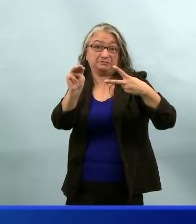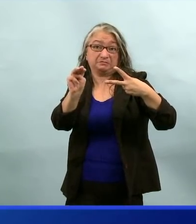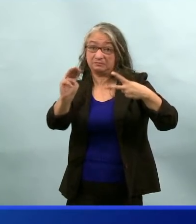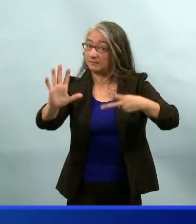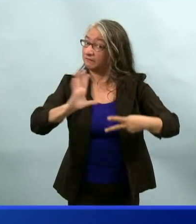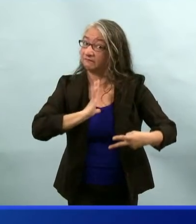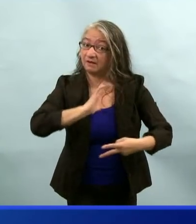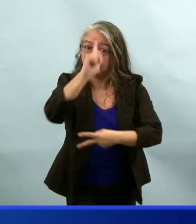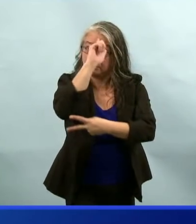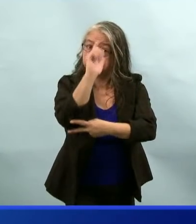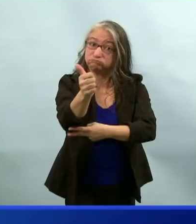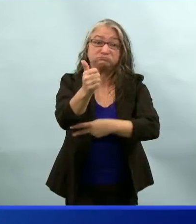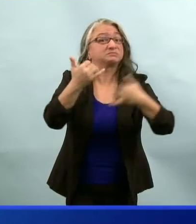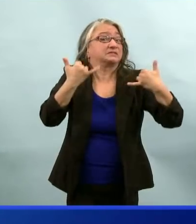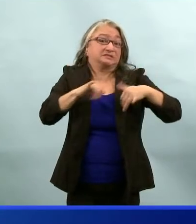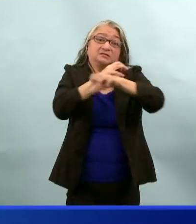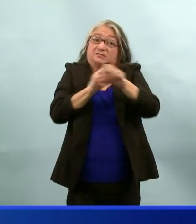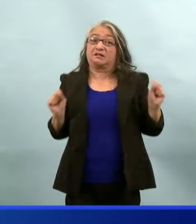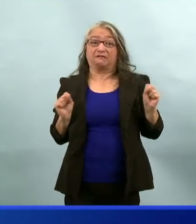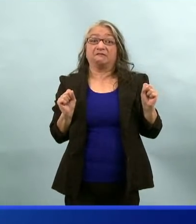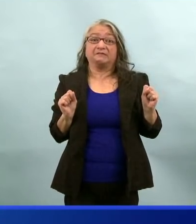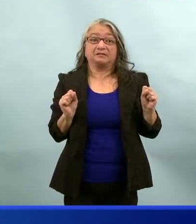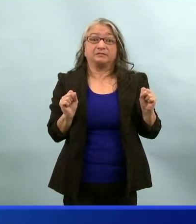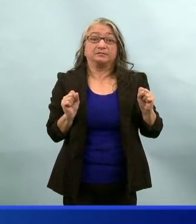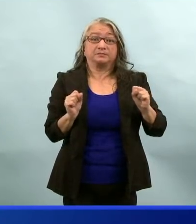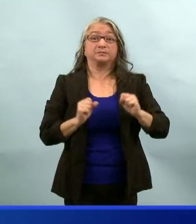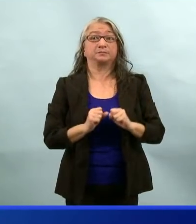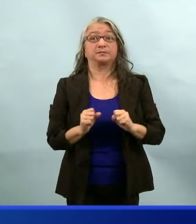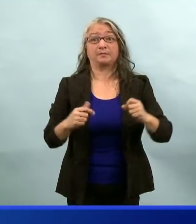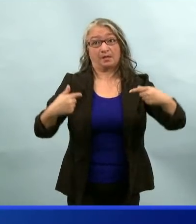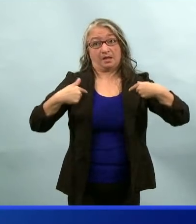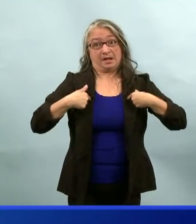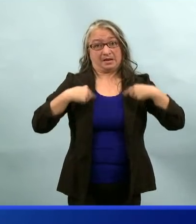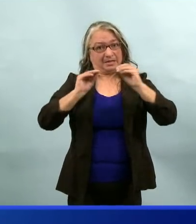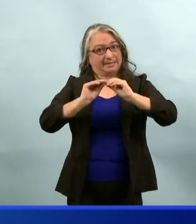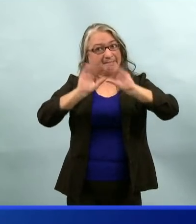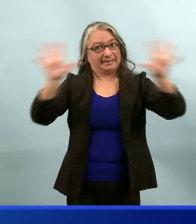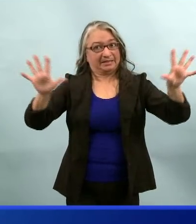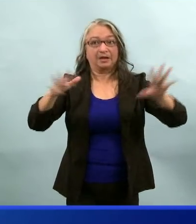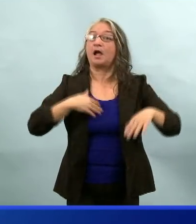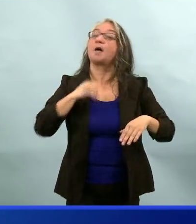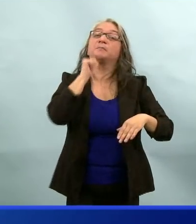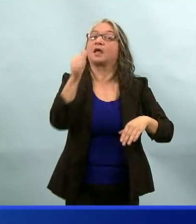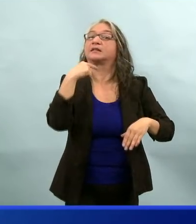very clear that we are not saying that pfizer is better than moderna in fact in some ways newer